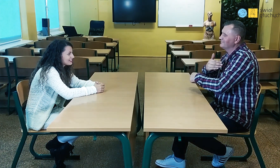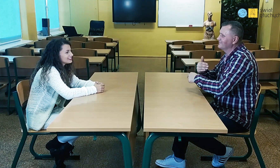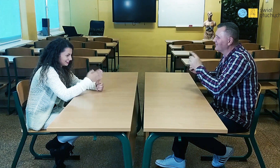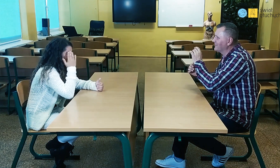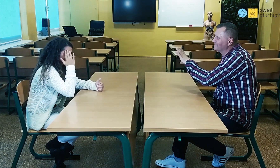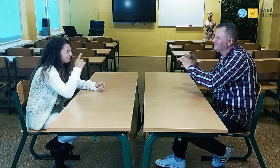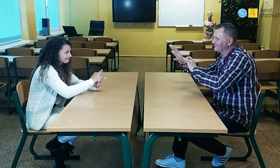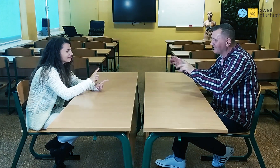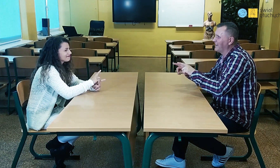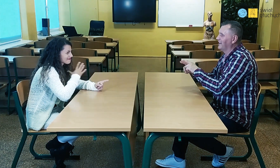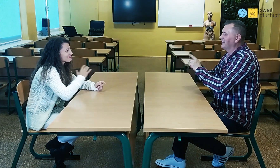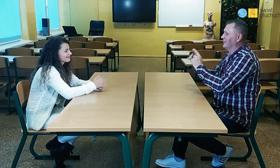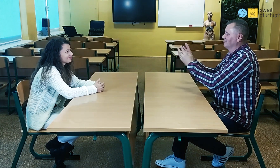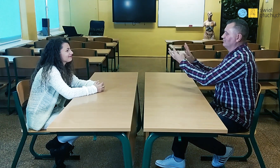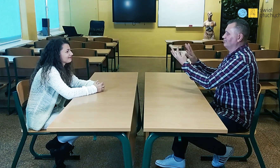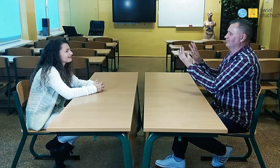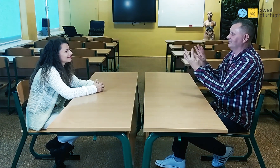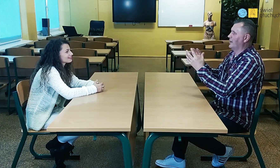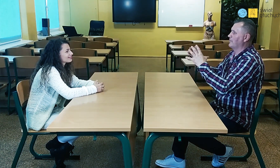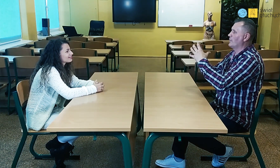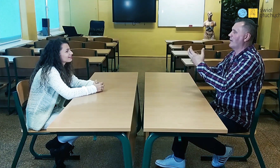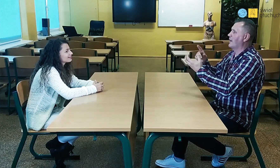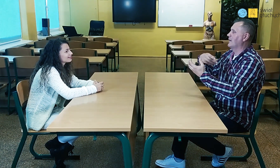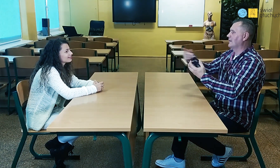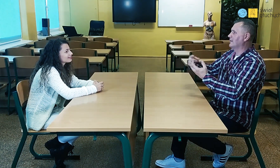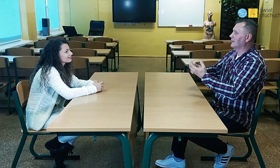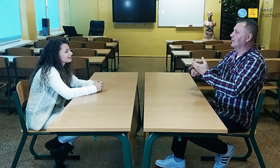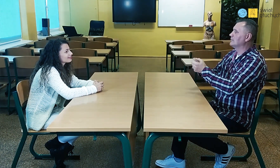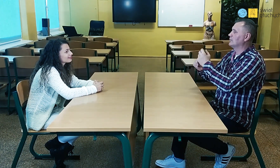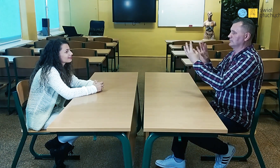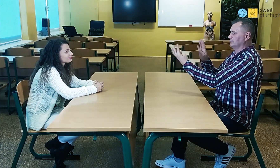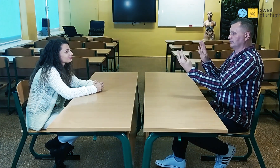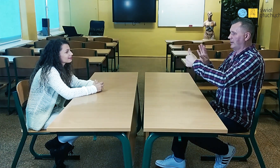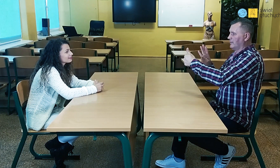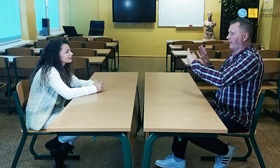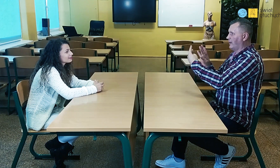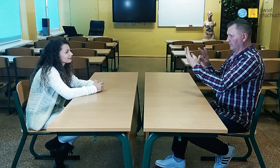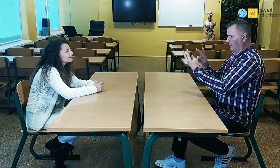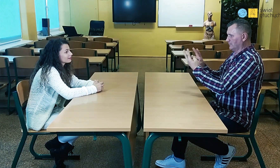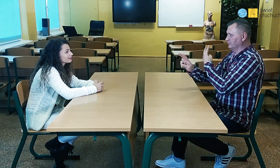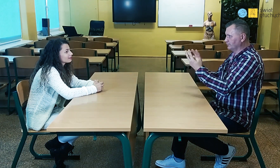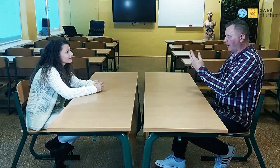If someone noticed you, you were out. — I know, we played that too. We also played "dodgeball." You had to throw a ball.